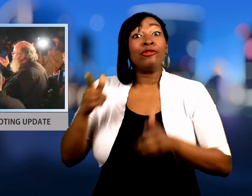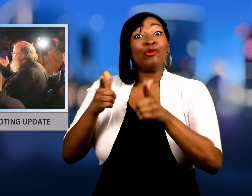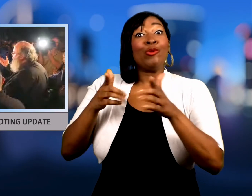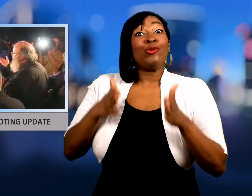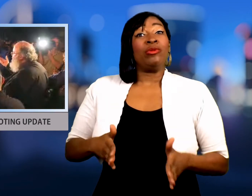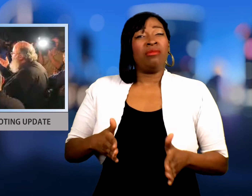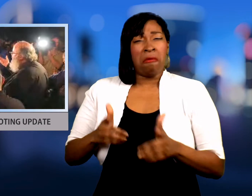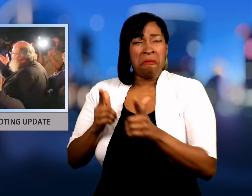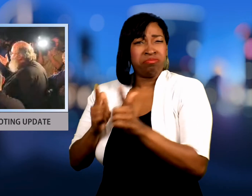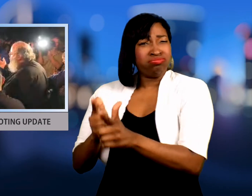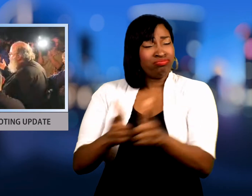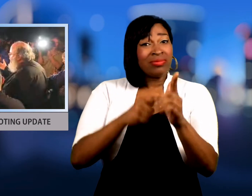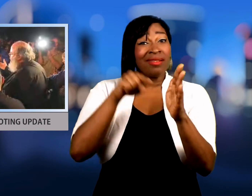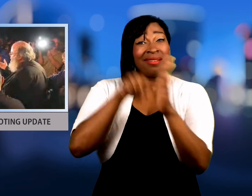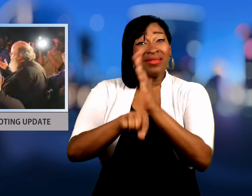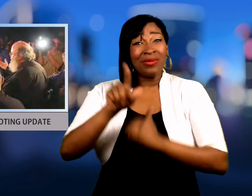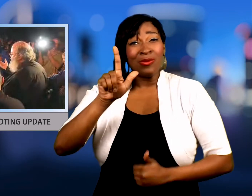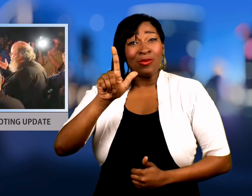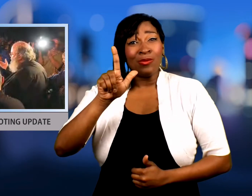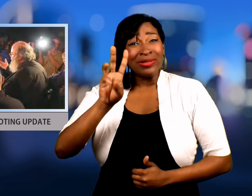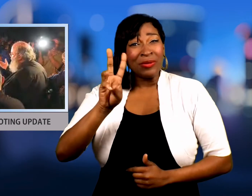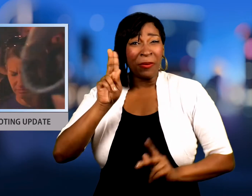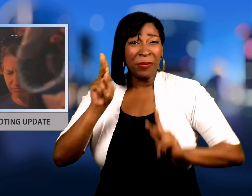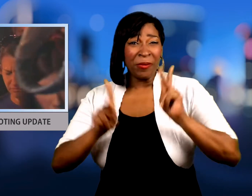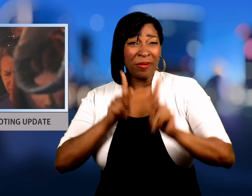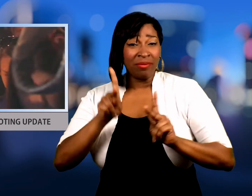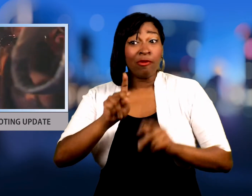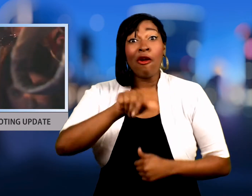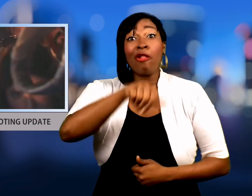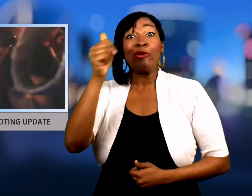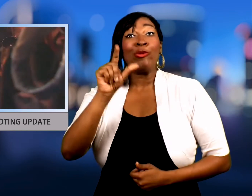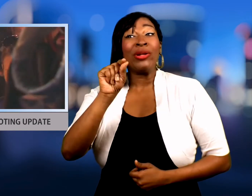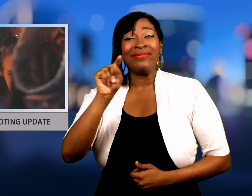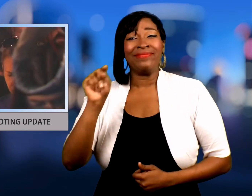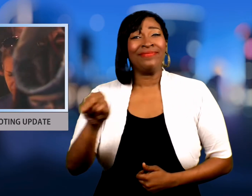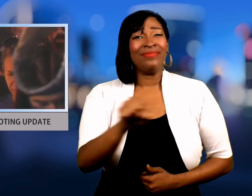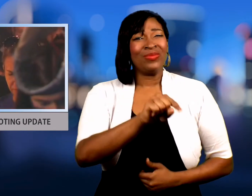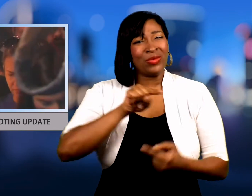The shooter killed 26 of them. Twenty others were wounded.